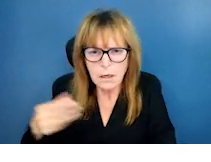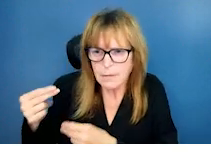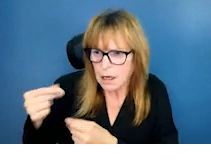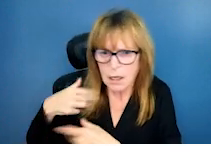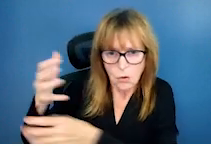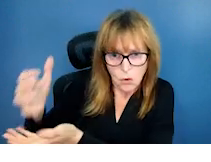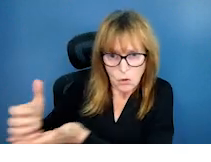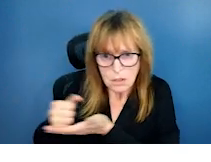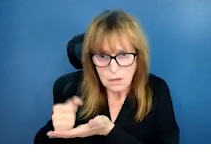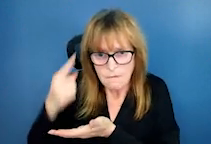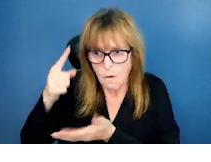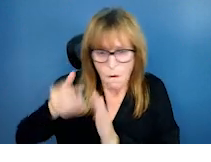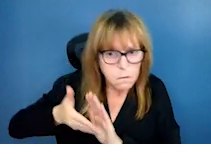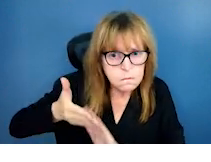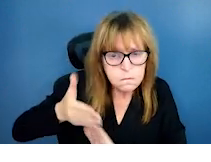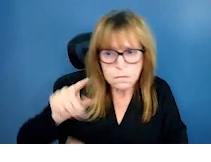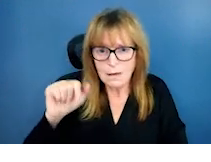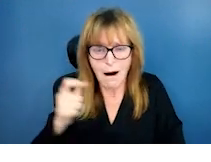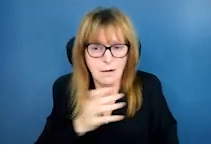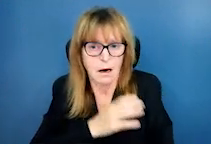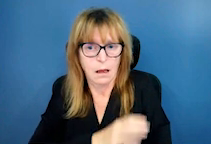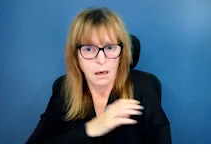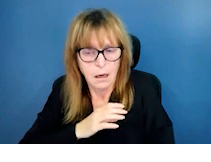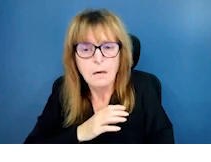We take this into account during the funding calculation.